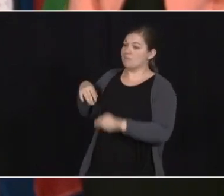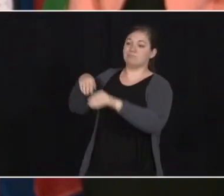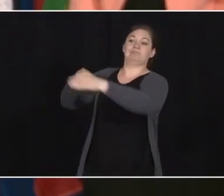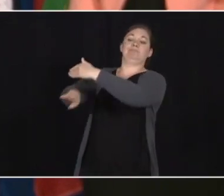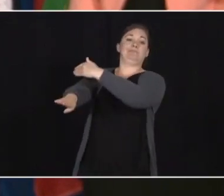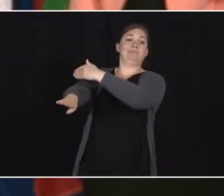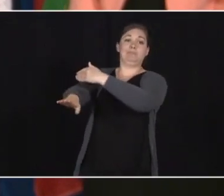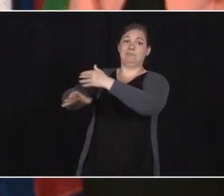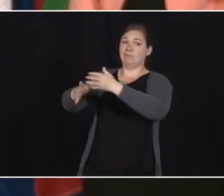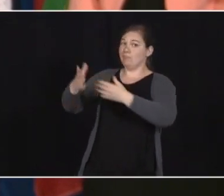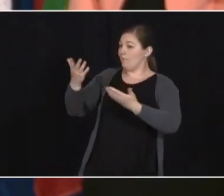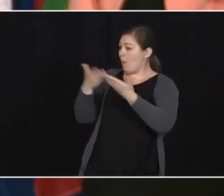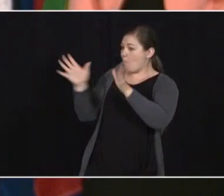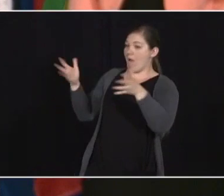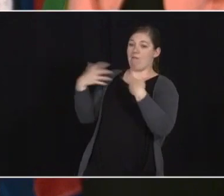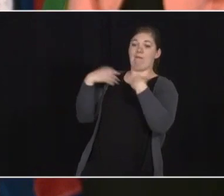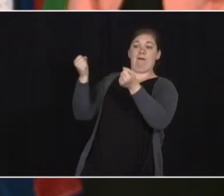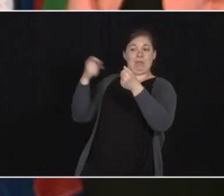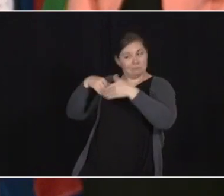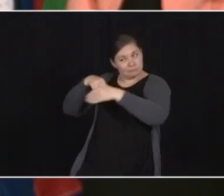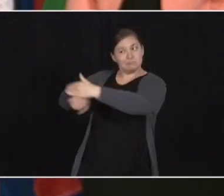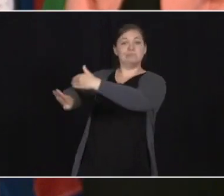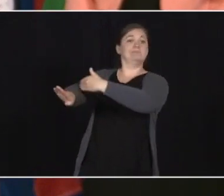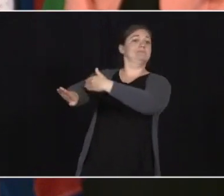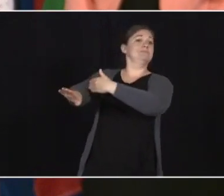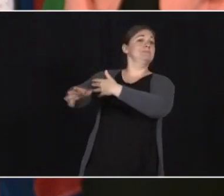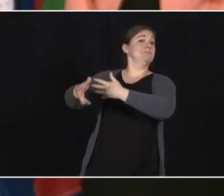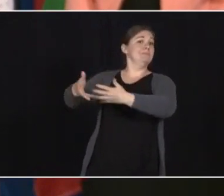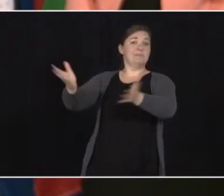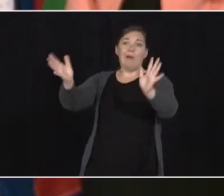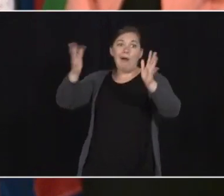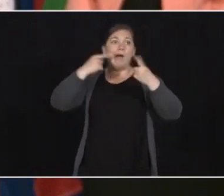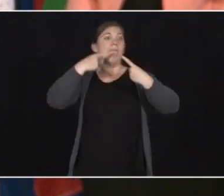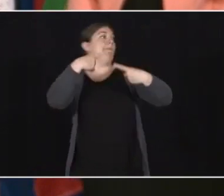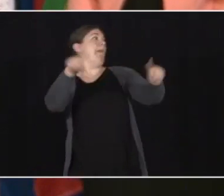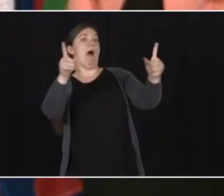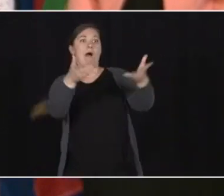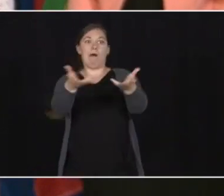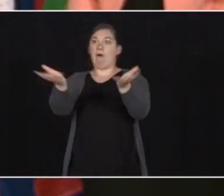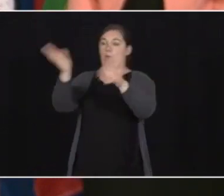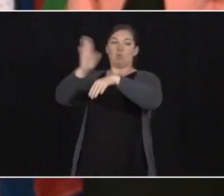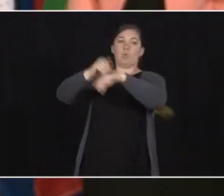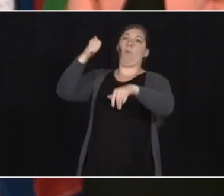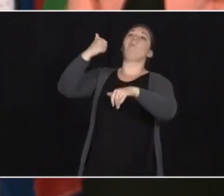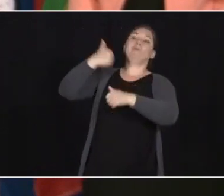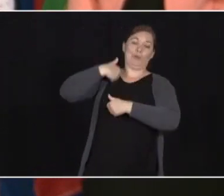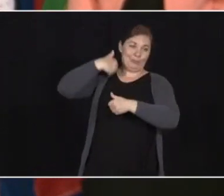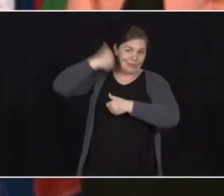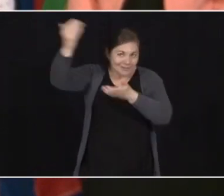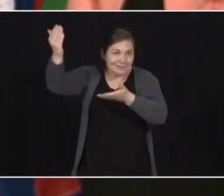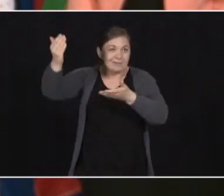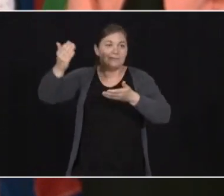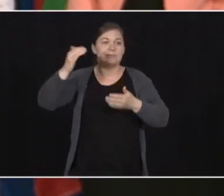We sent in the hospital, public health, Ontario health. We had volunteers going to the home and we ended up finally calling the military and.